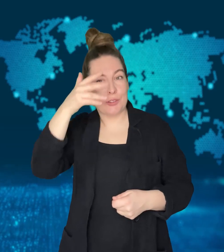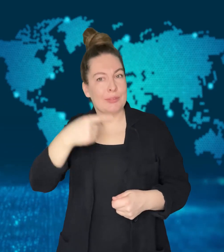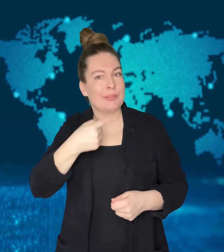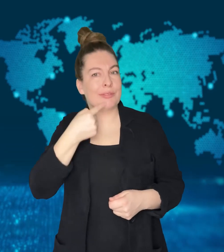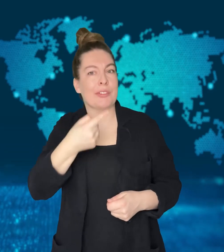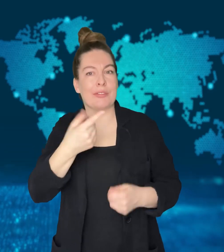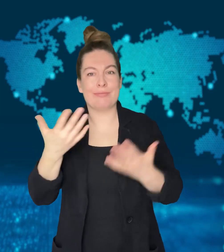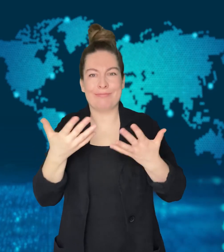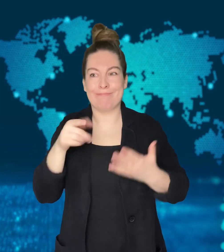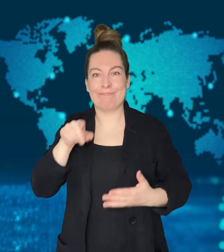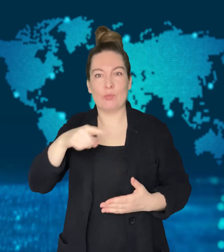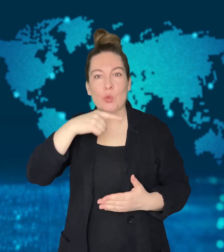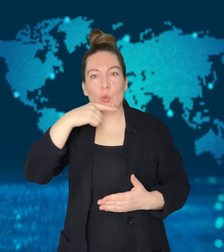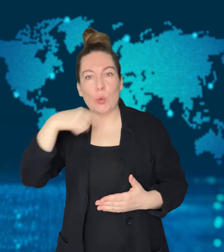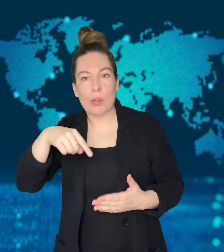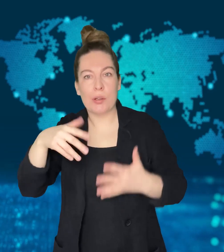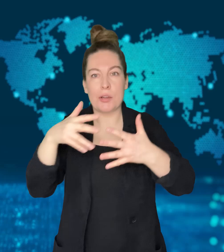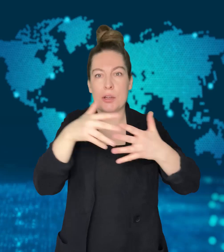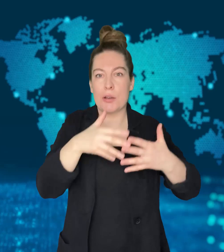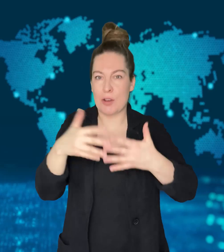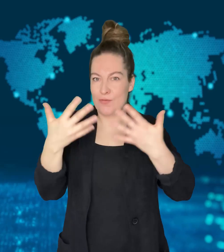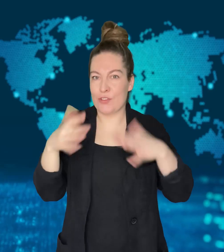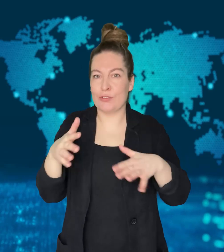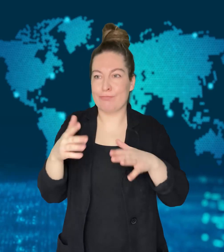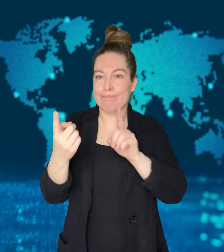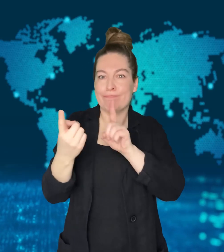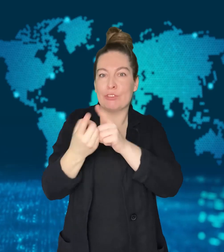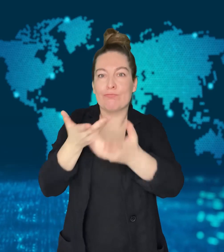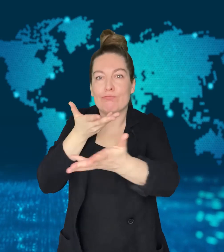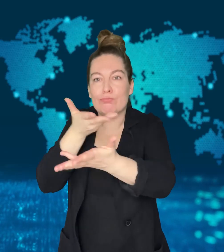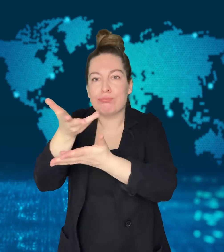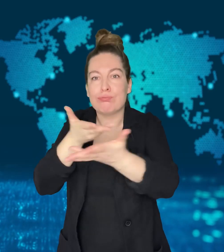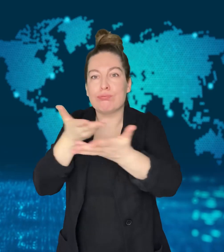Trump claimed he did not invite Zelensky to